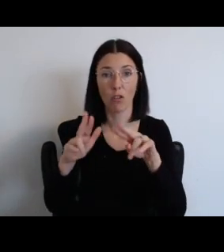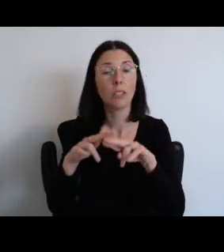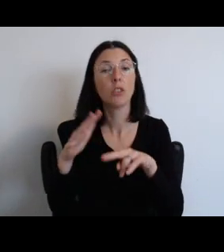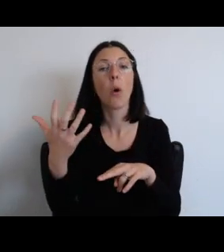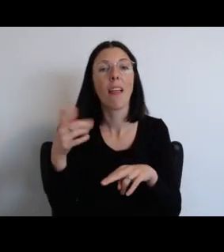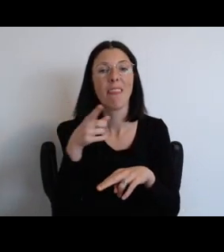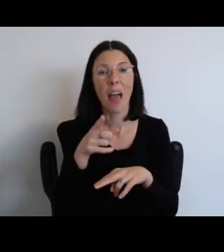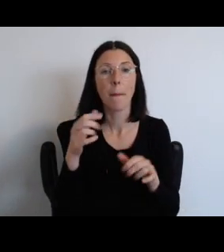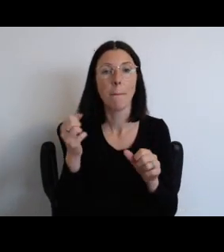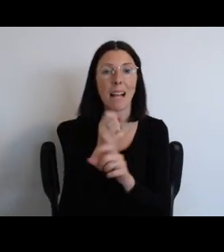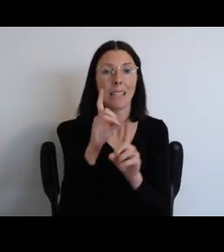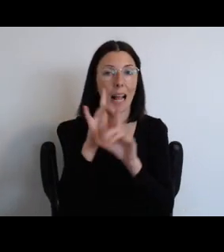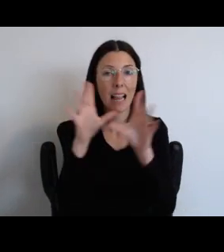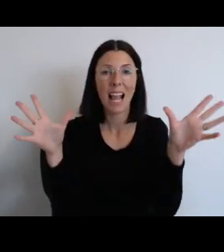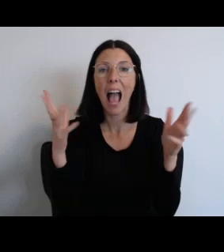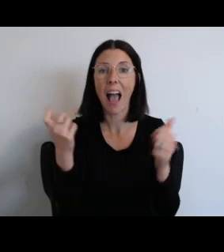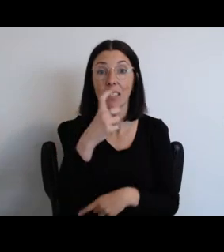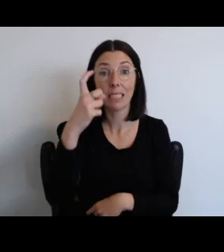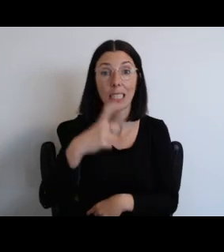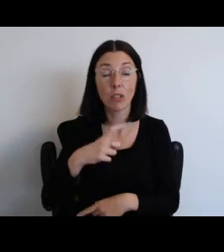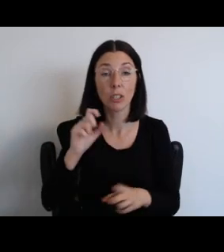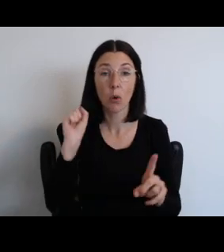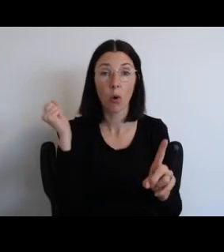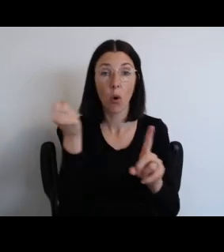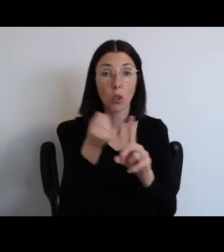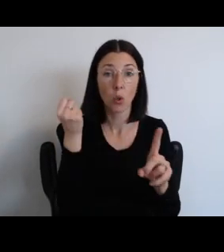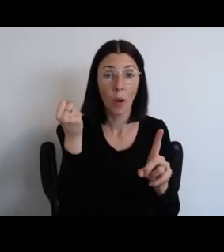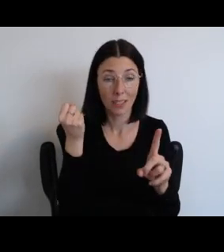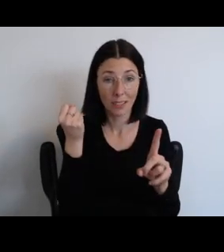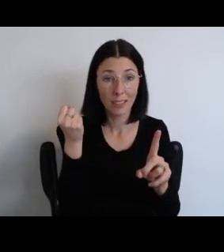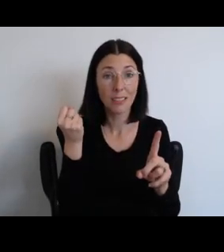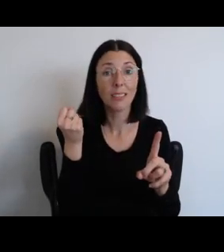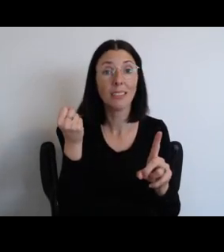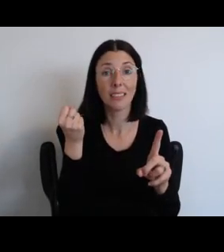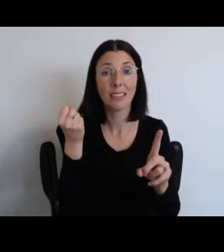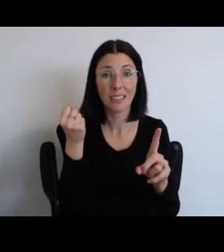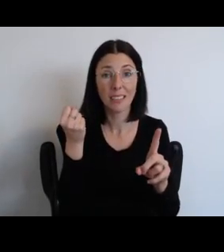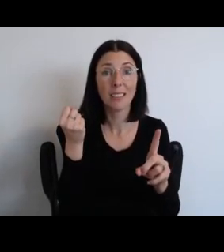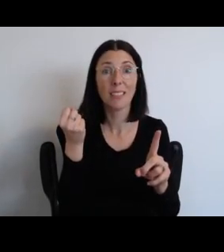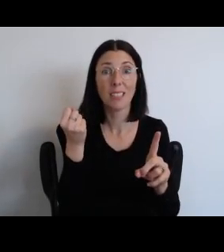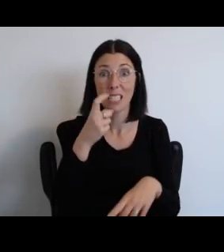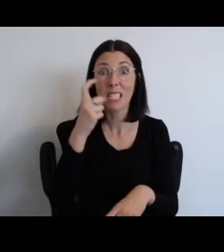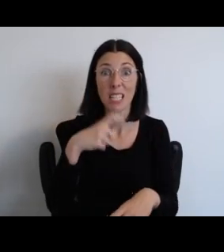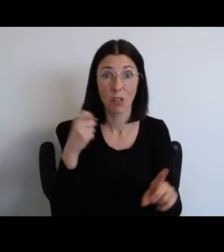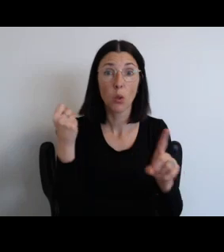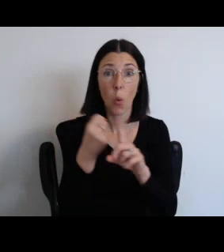significant consequences for parties who are not complying with court orders for